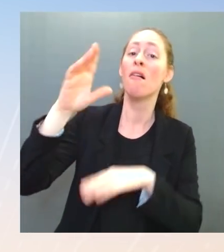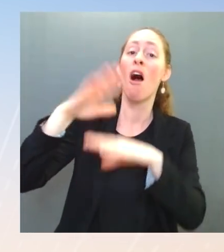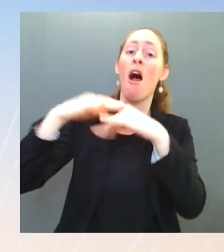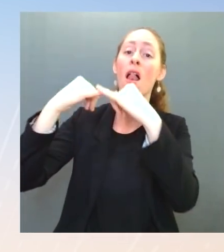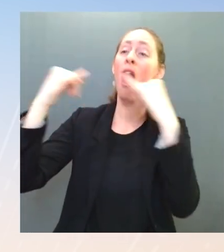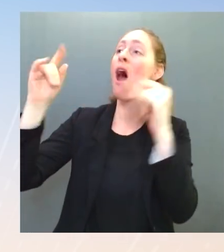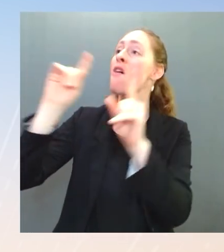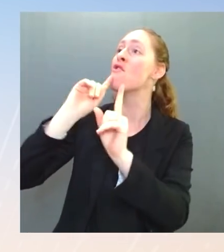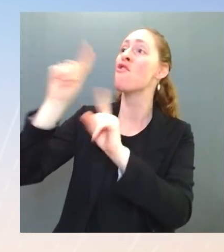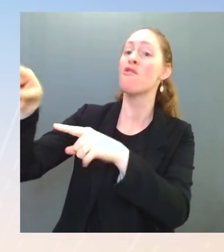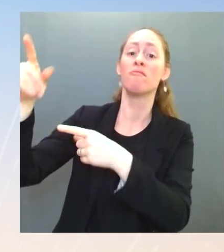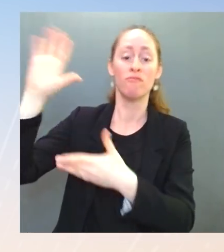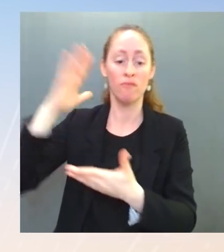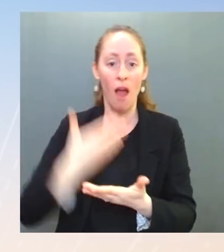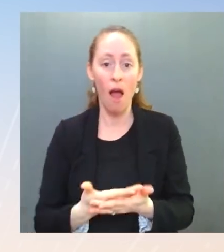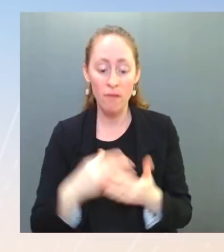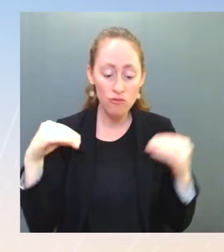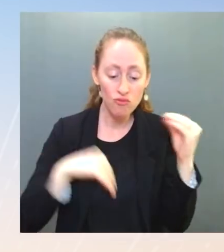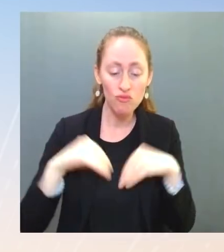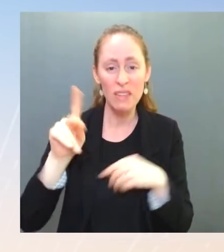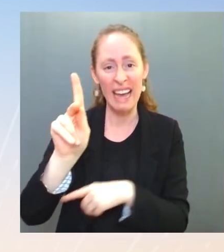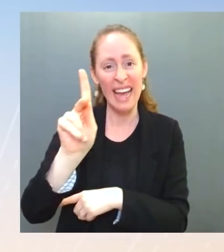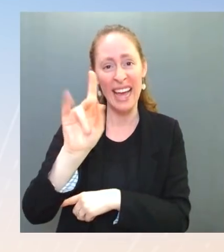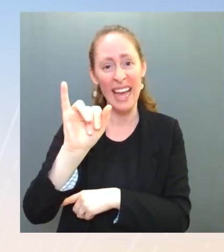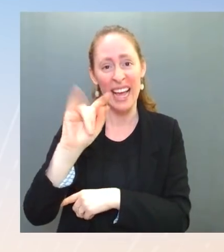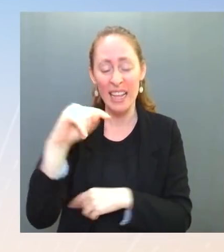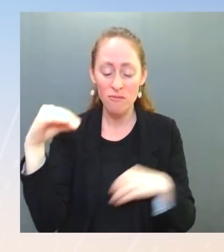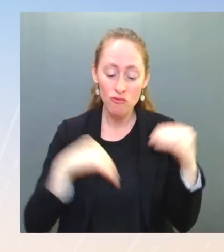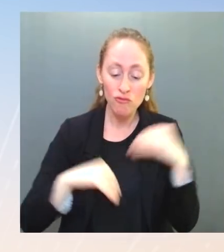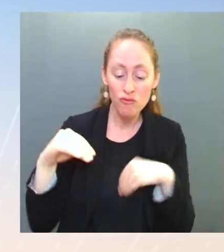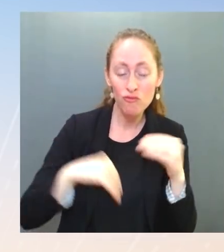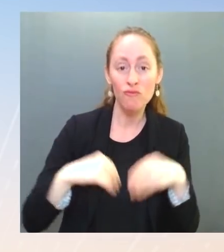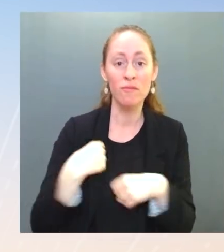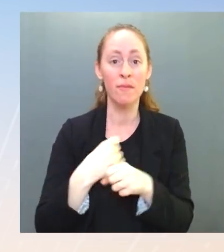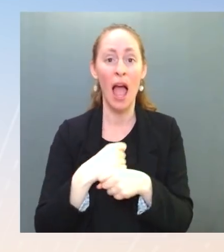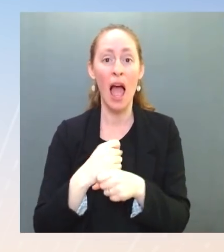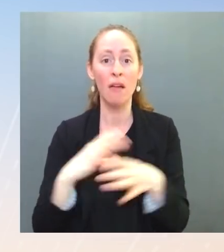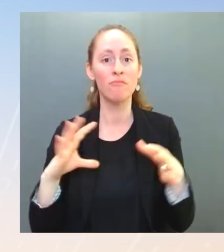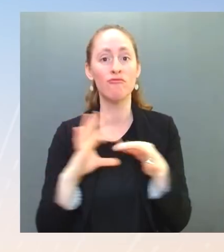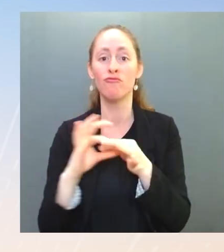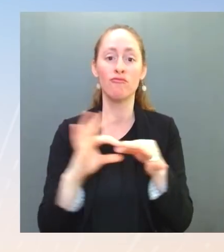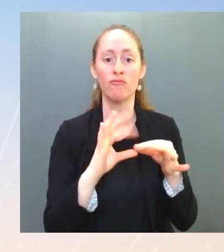And that is one of the reasons why this action or efforts